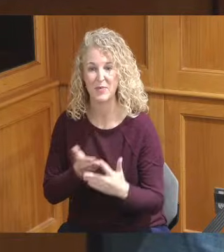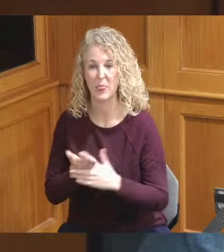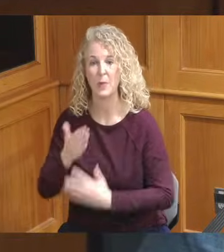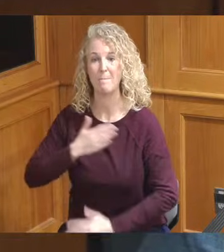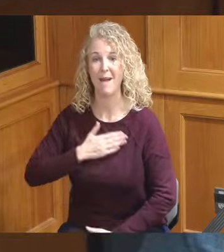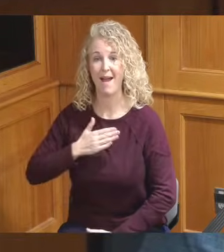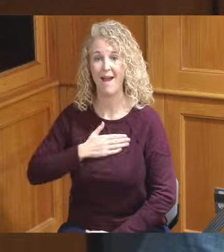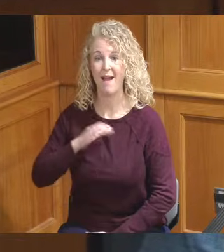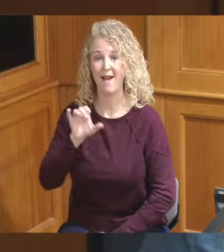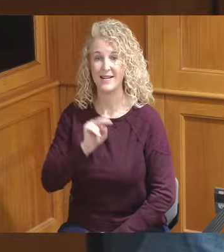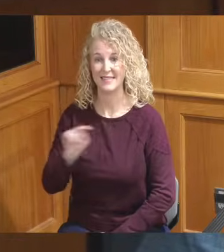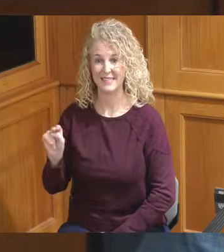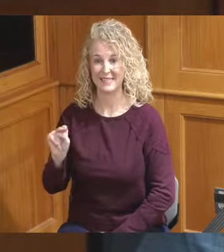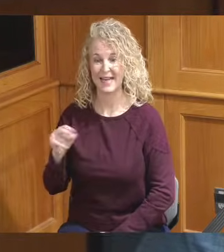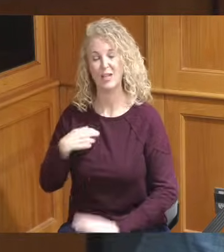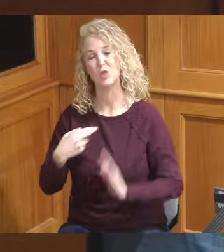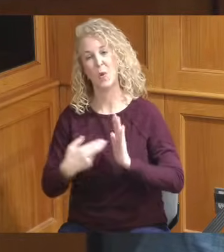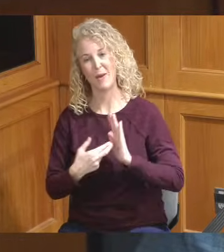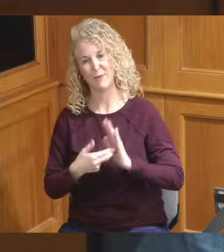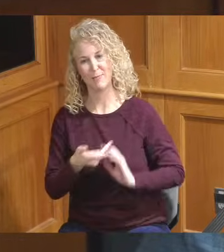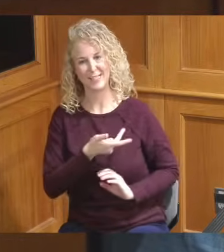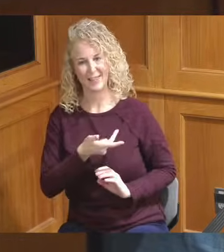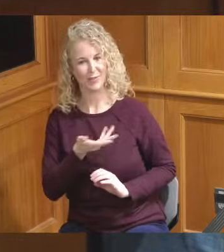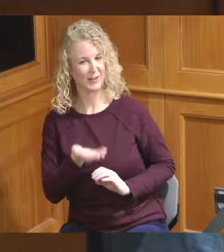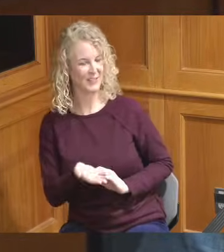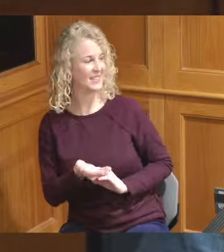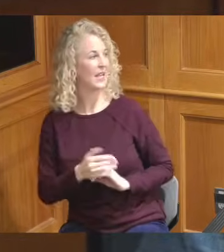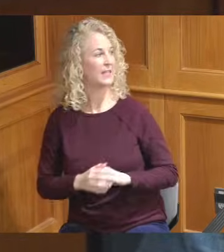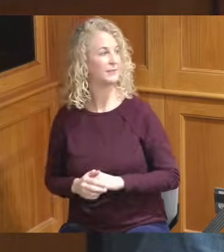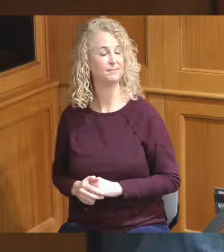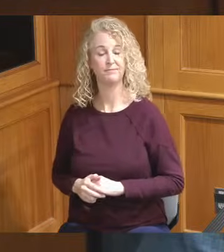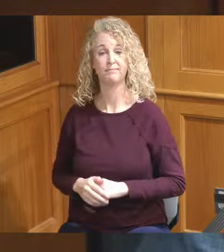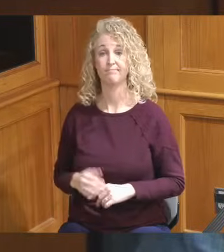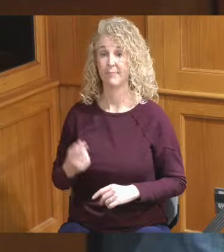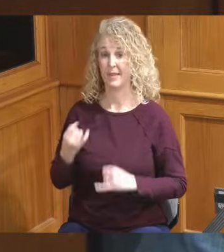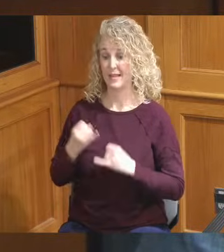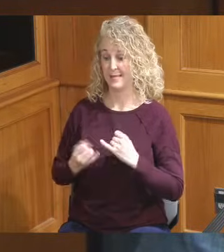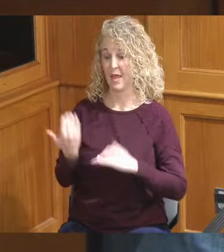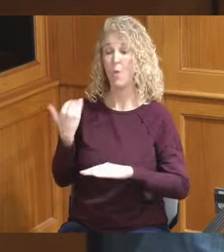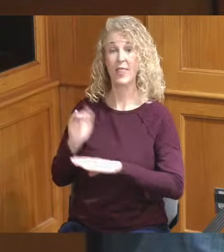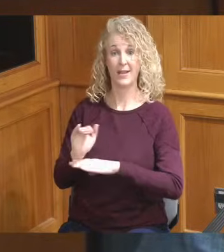So went over there and represented the Commission. and then last night went to the state of the Mil